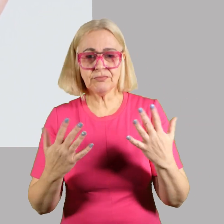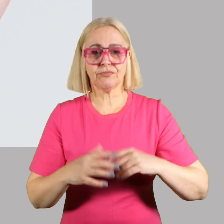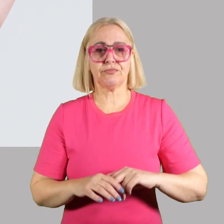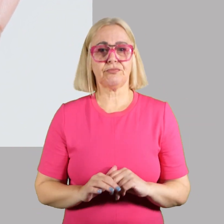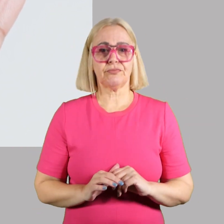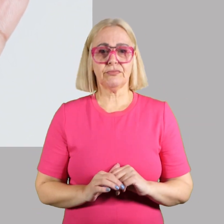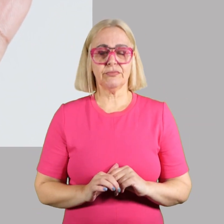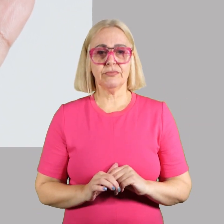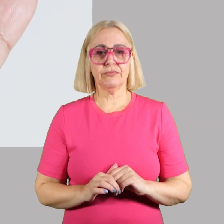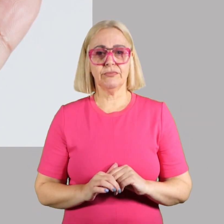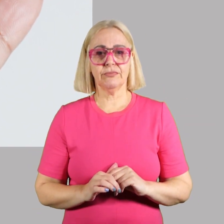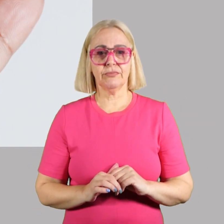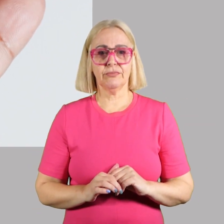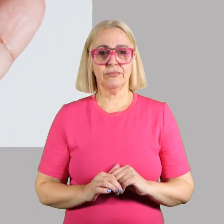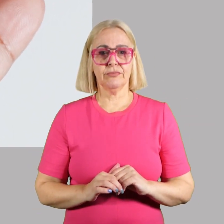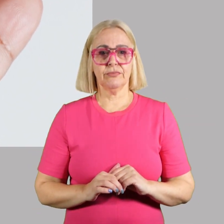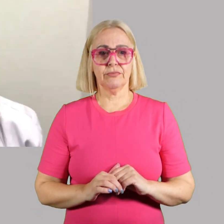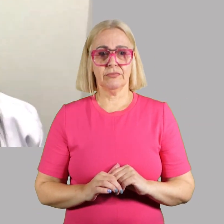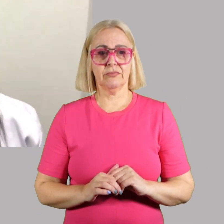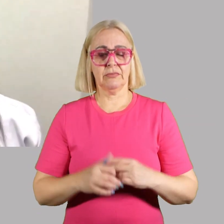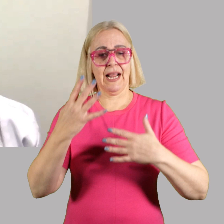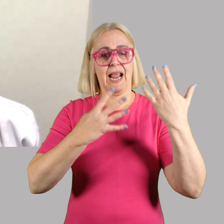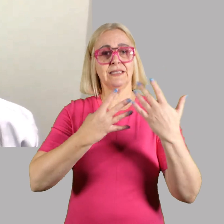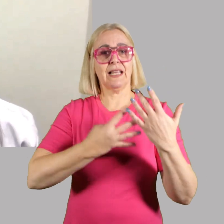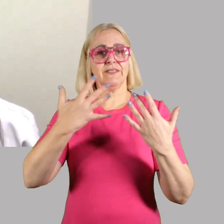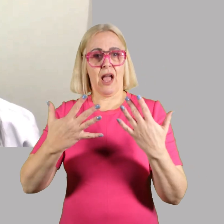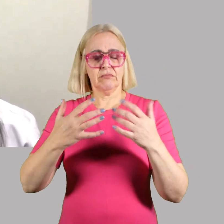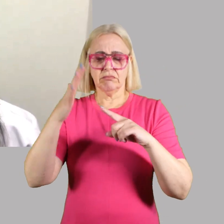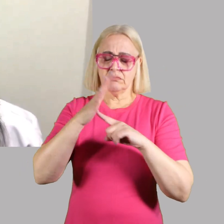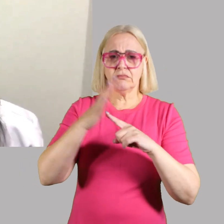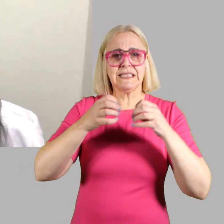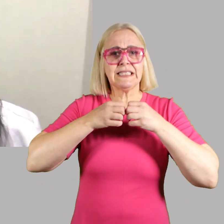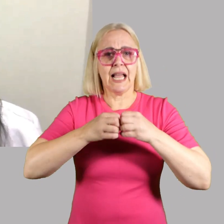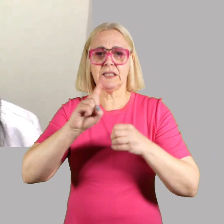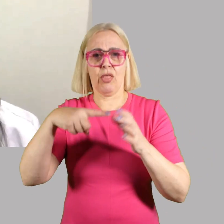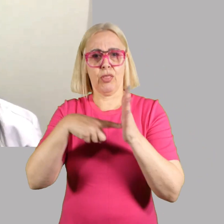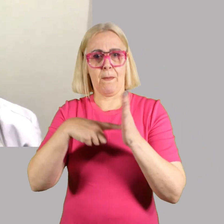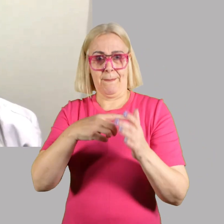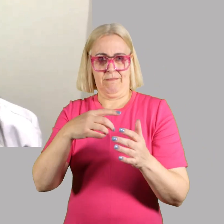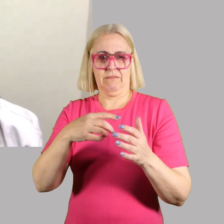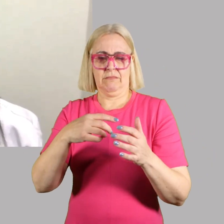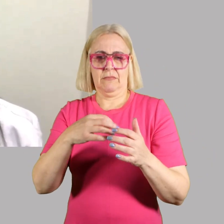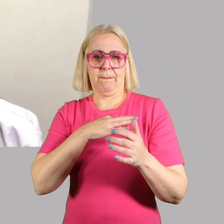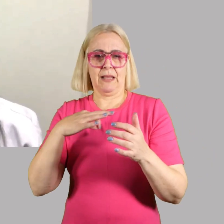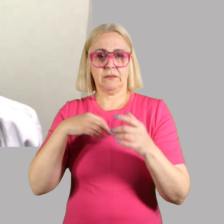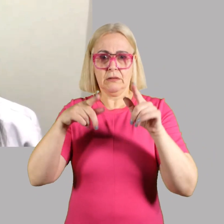without any effective treatment. In 1995 a pivotal study of thrombolytic medication